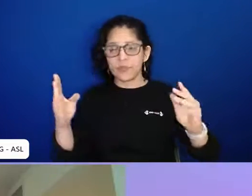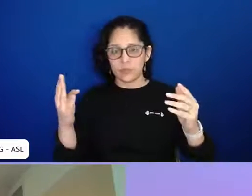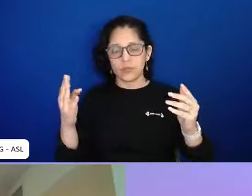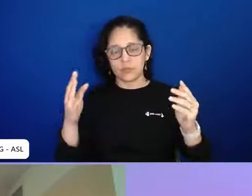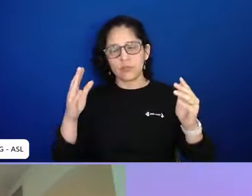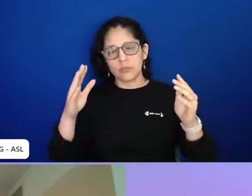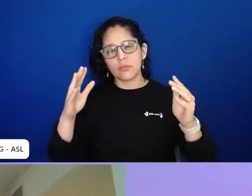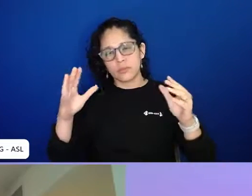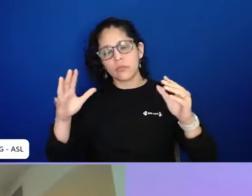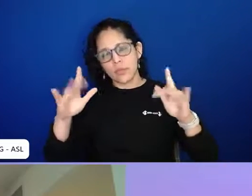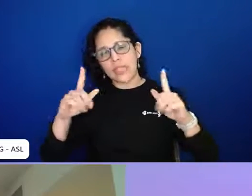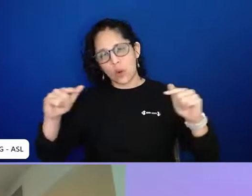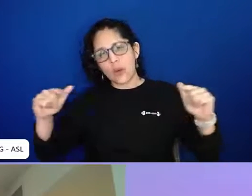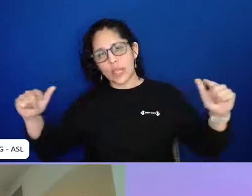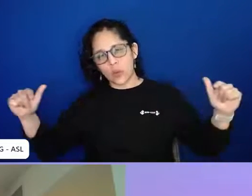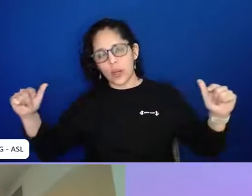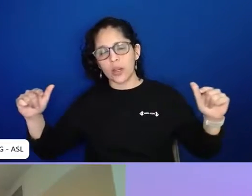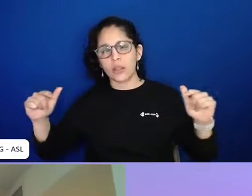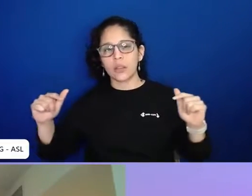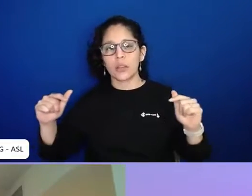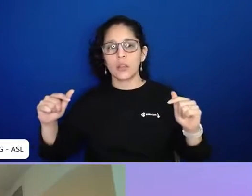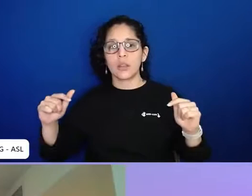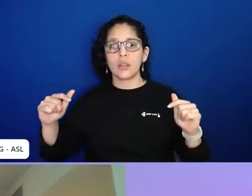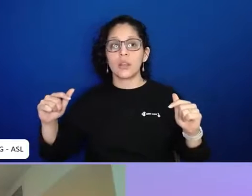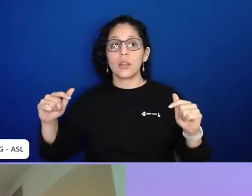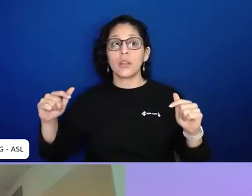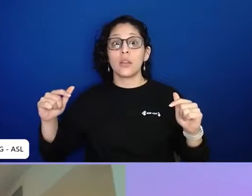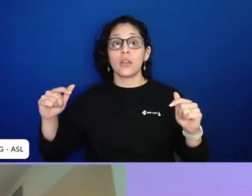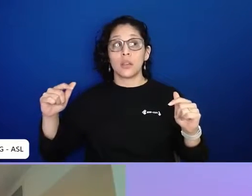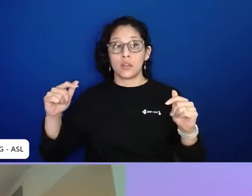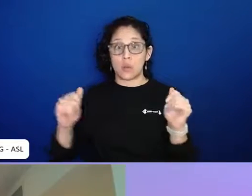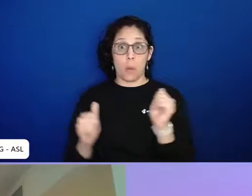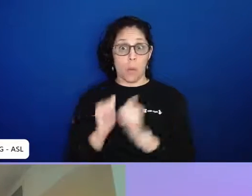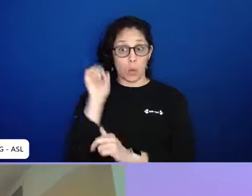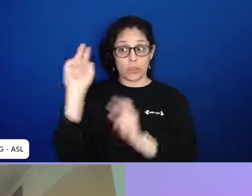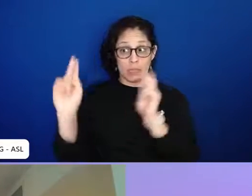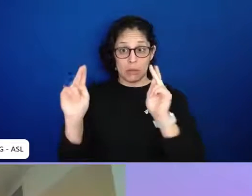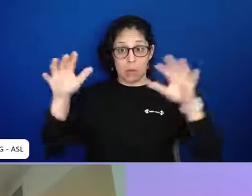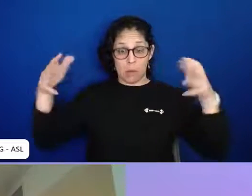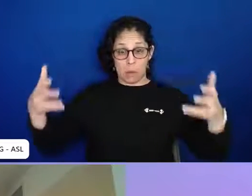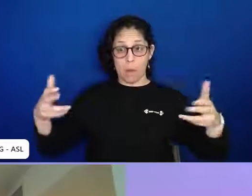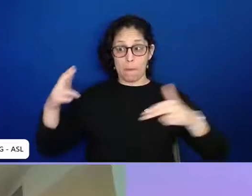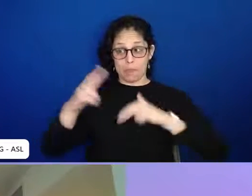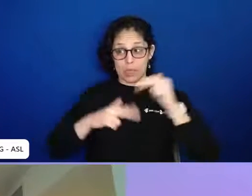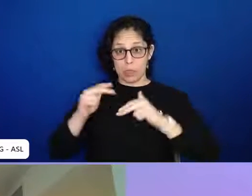iOS version from these three browsers and their levels, and